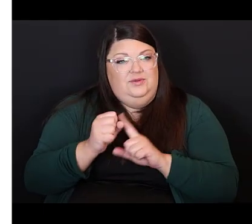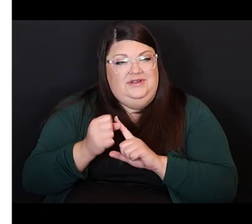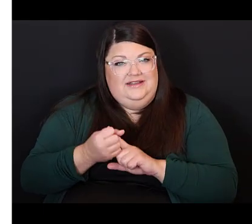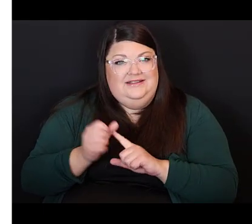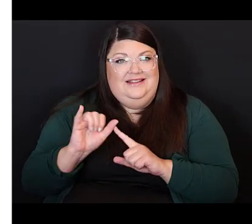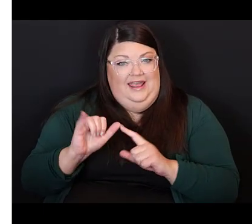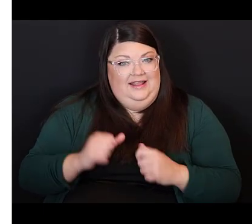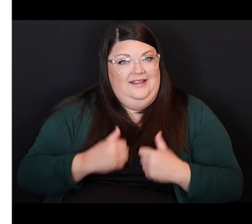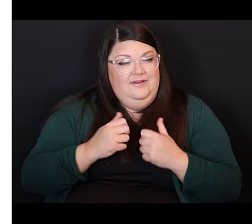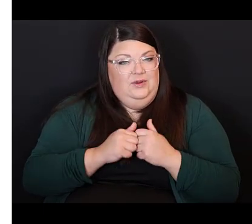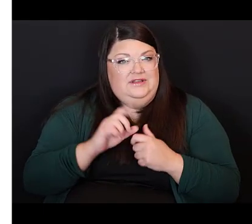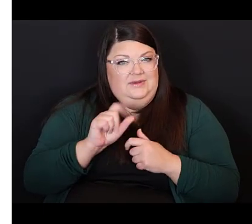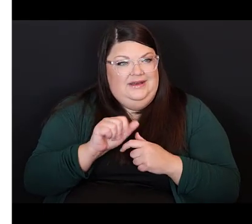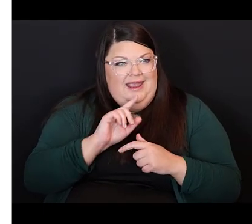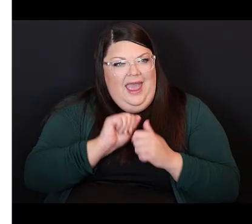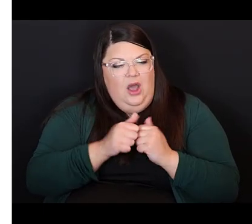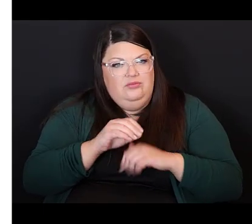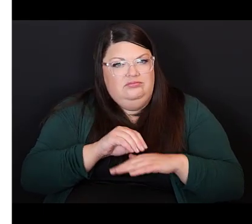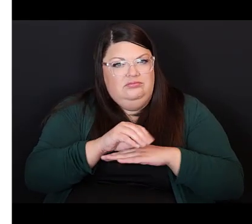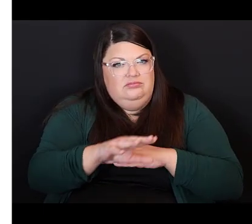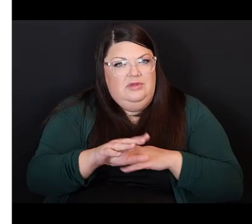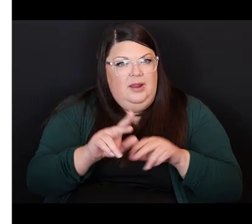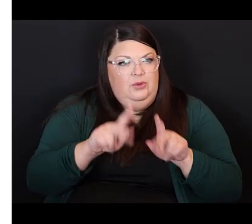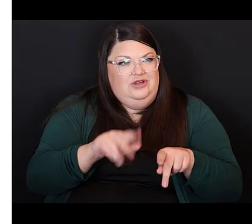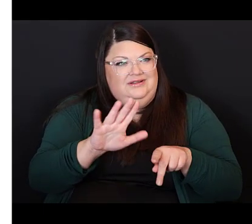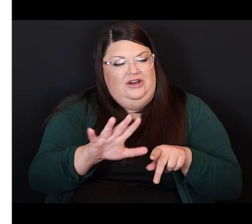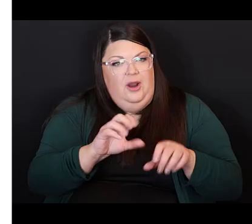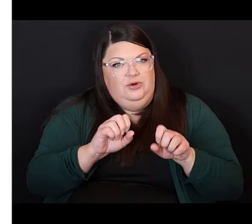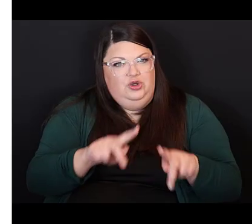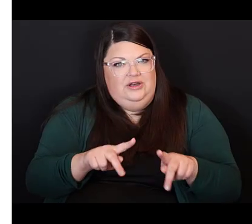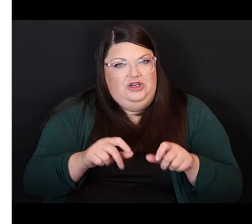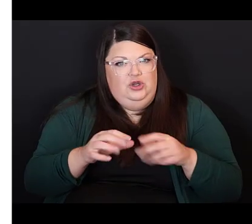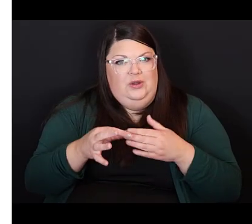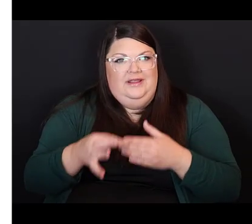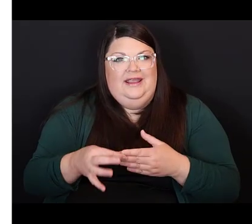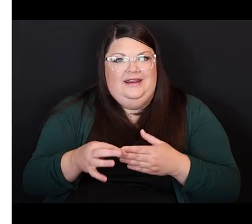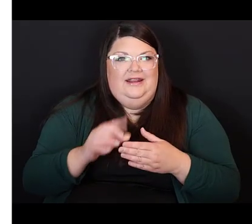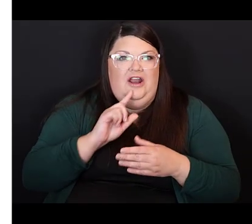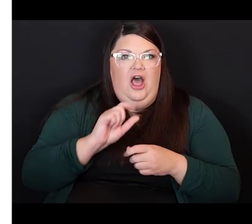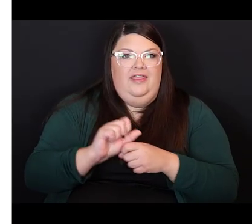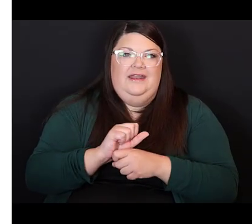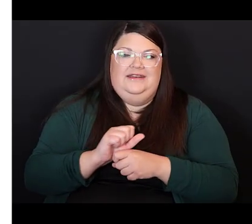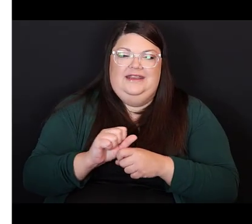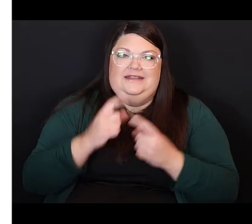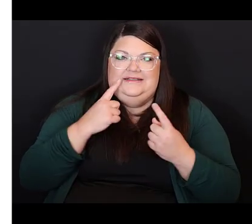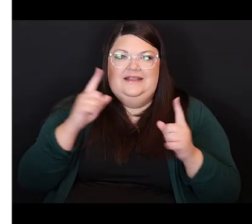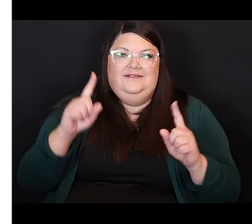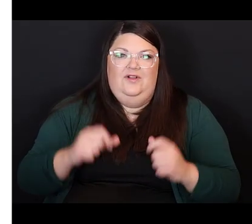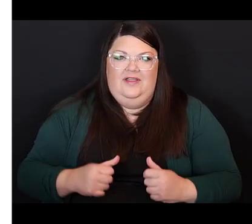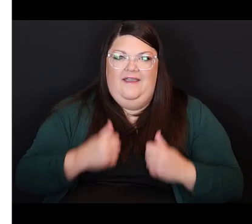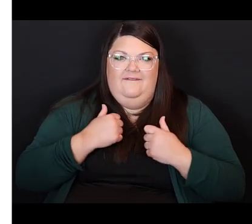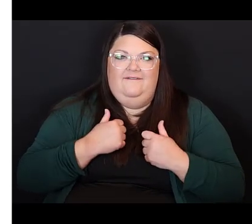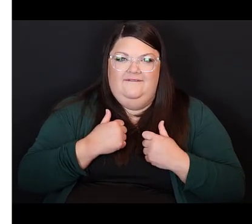with a disability—shape a person’s opportunity to lead an authentic and successful life. We’re